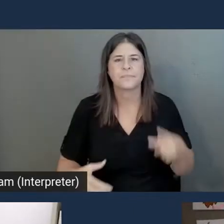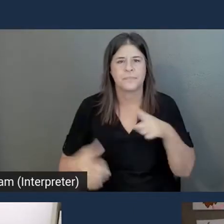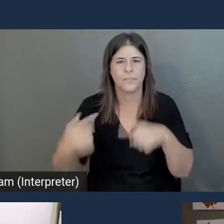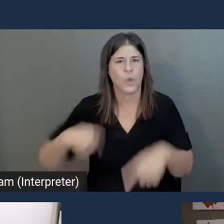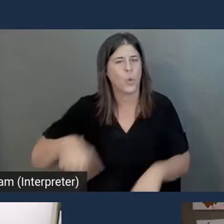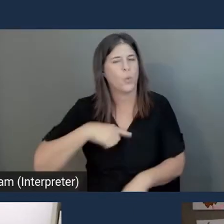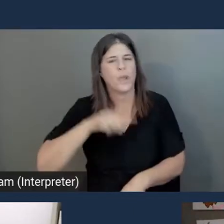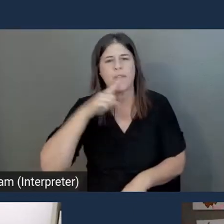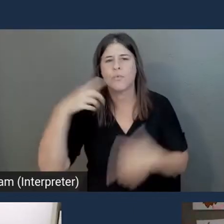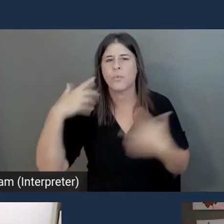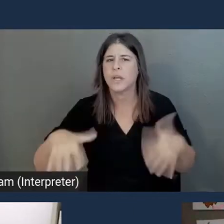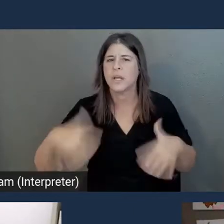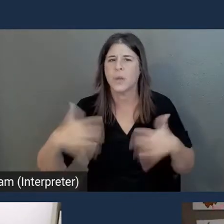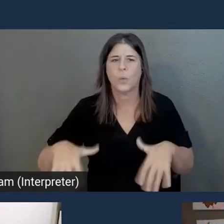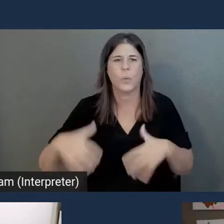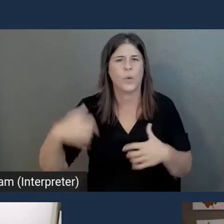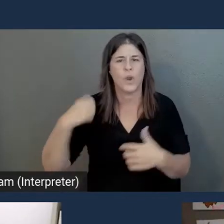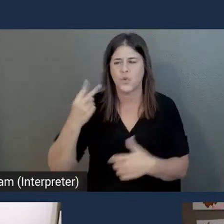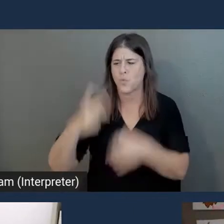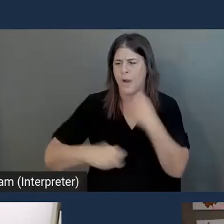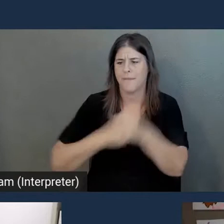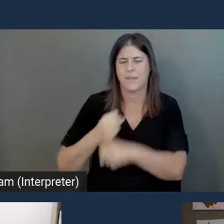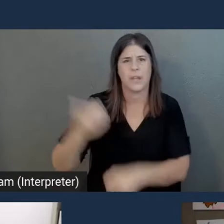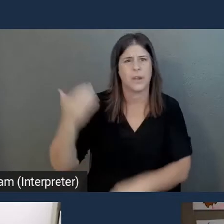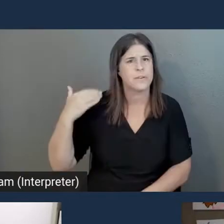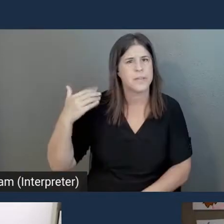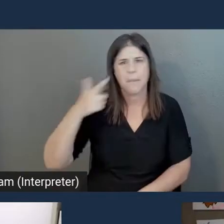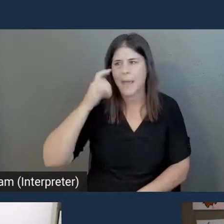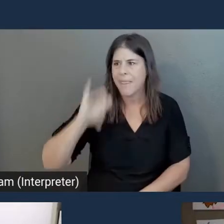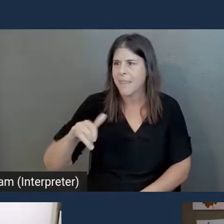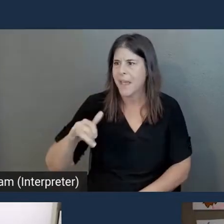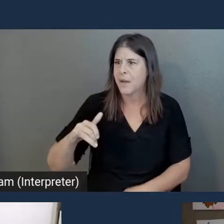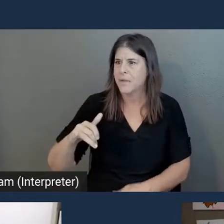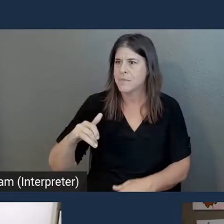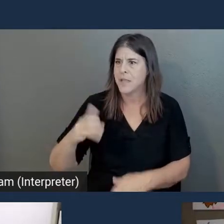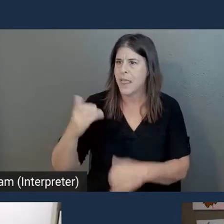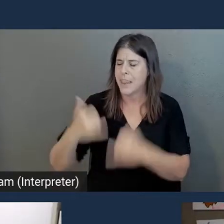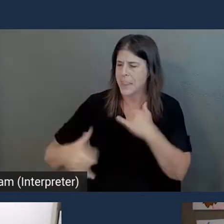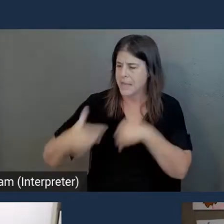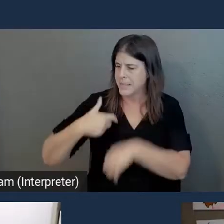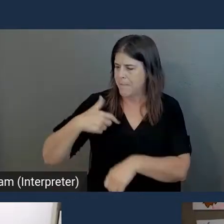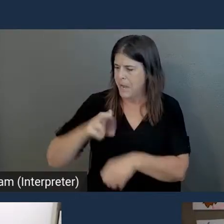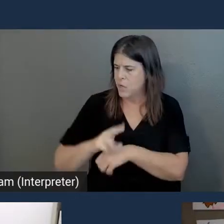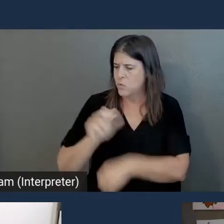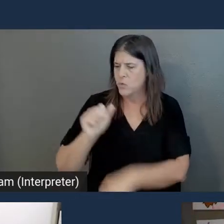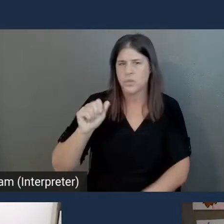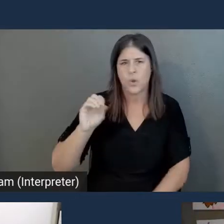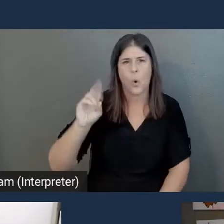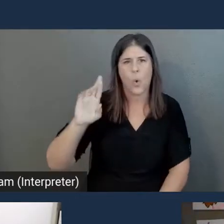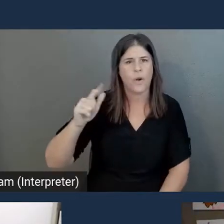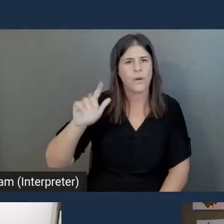Interesting you mentioned Twilio's because, that was the last I used the article database and this was when I started my career.